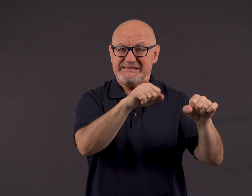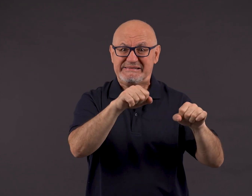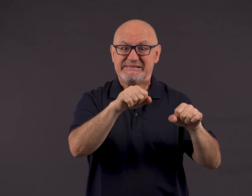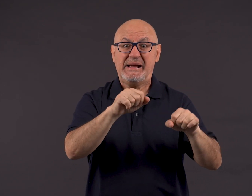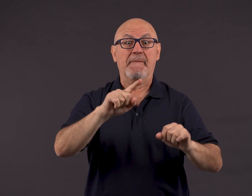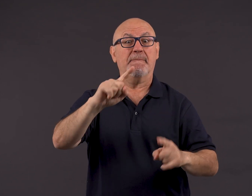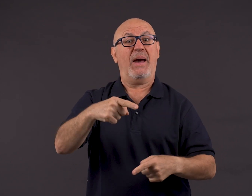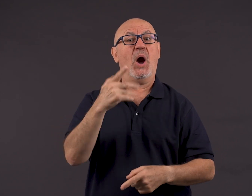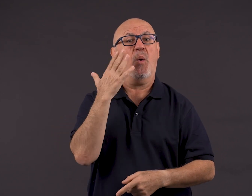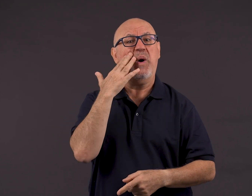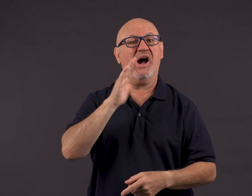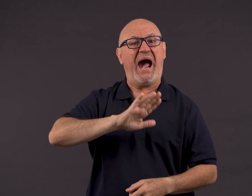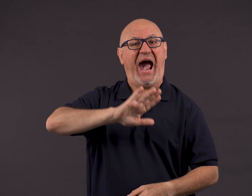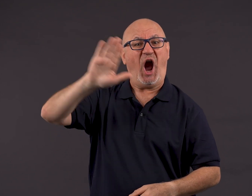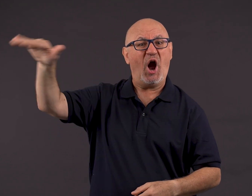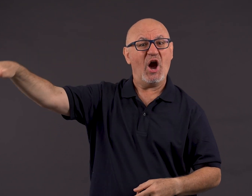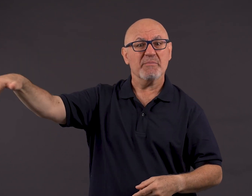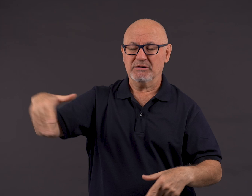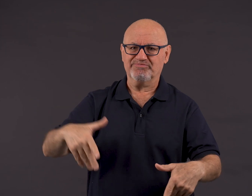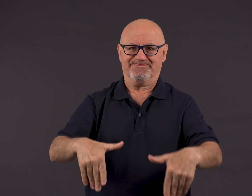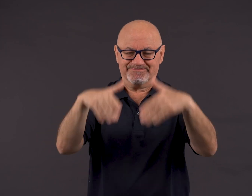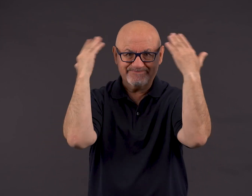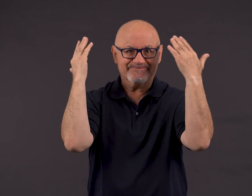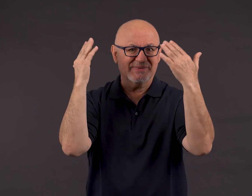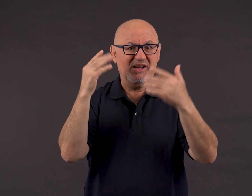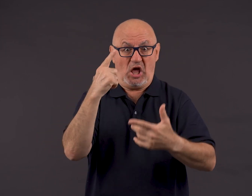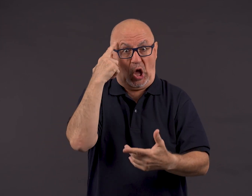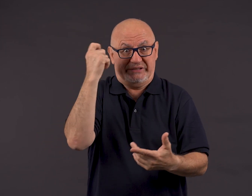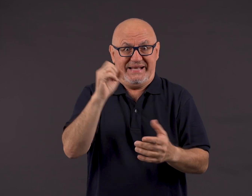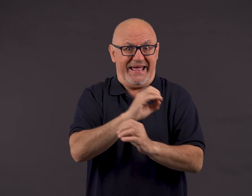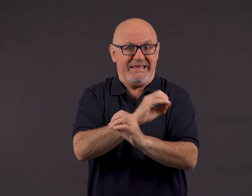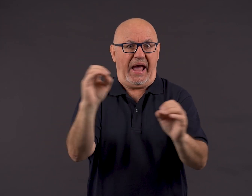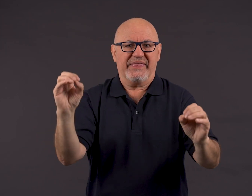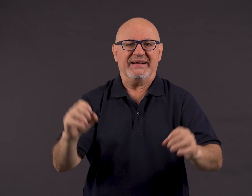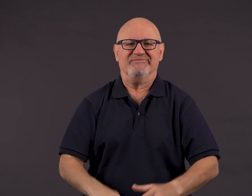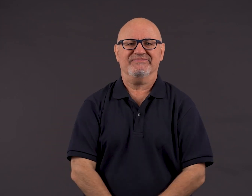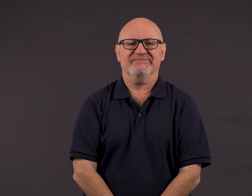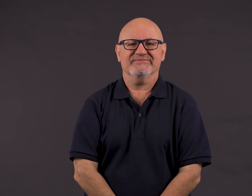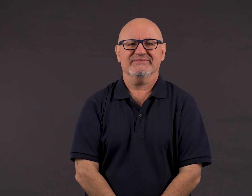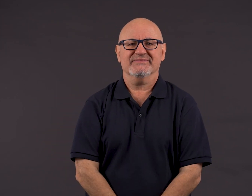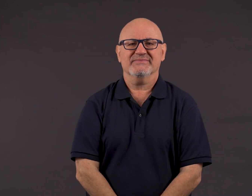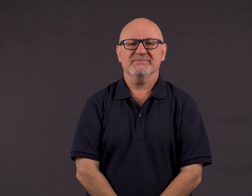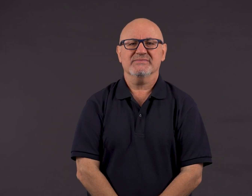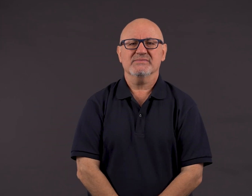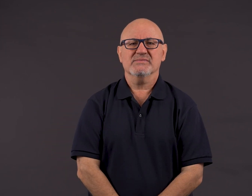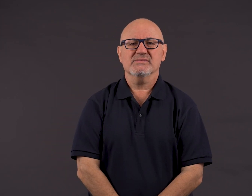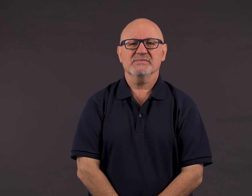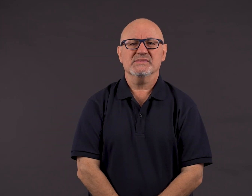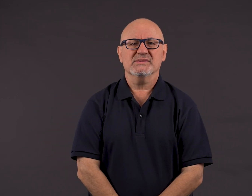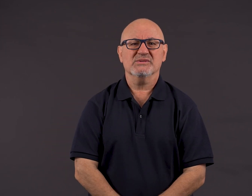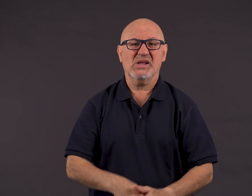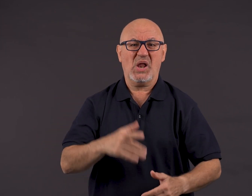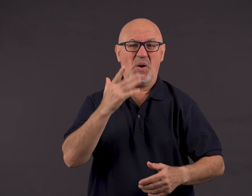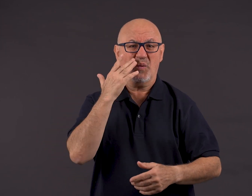what's being said but later realize they didn't understand or absorb what was discussed. Having